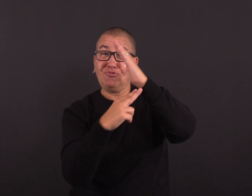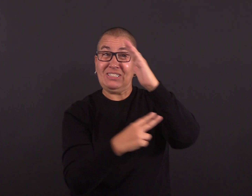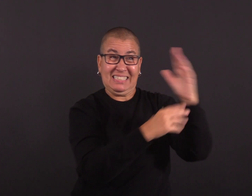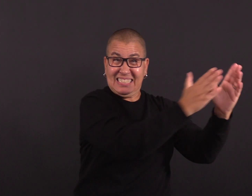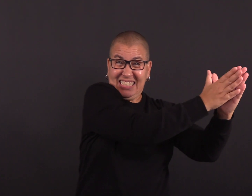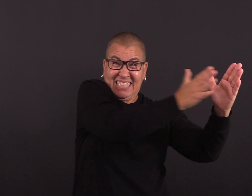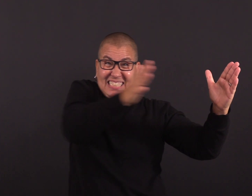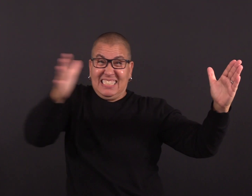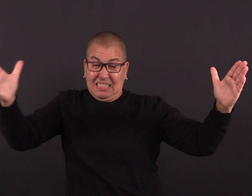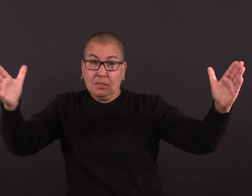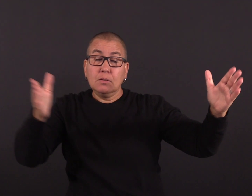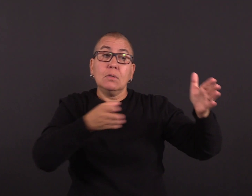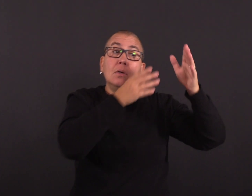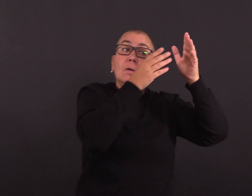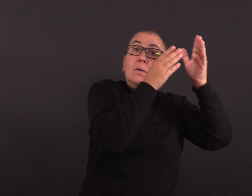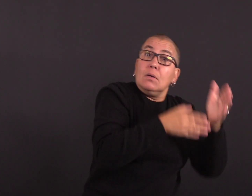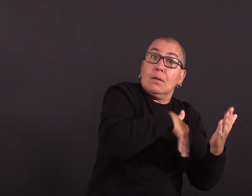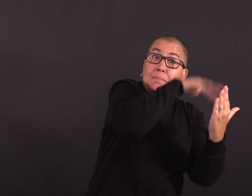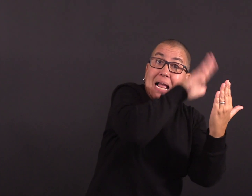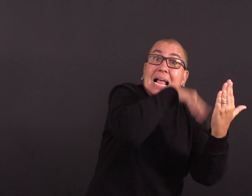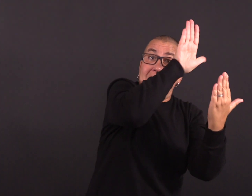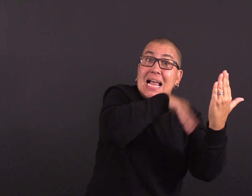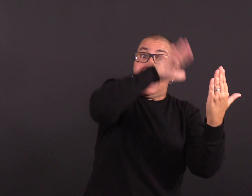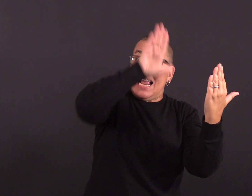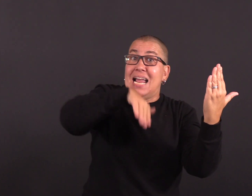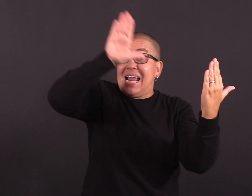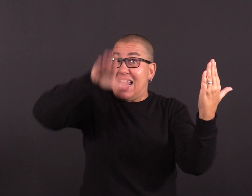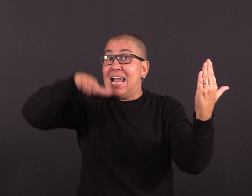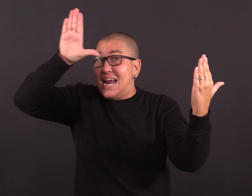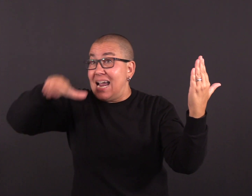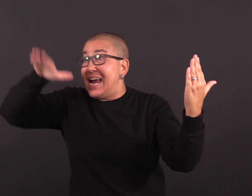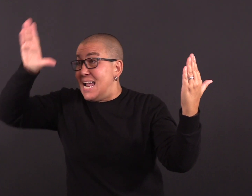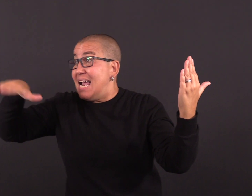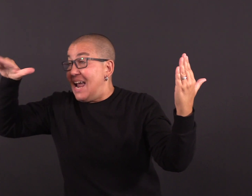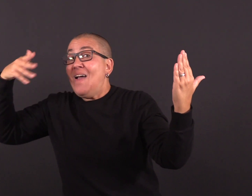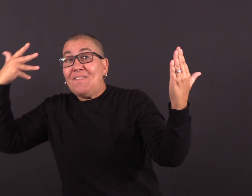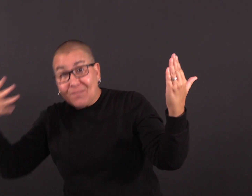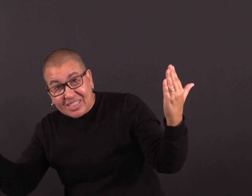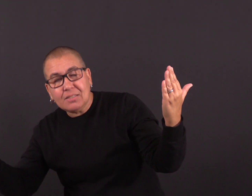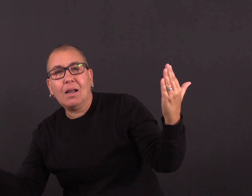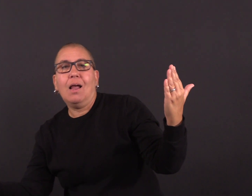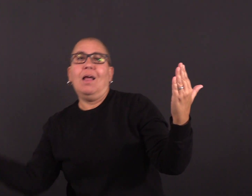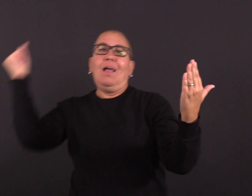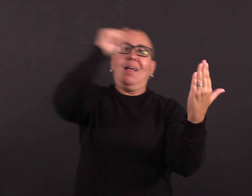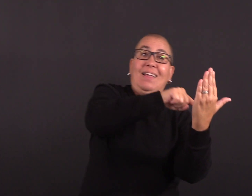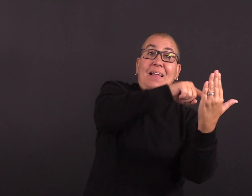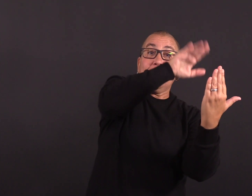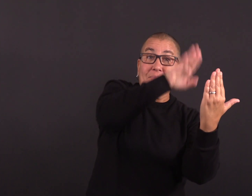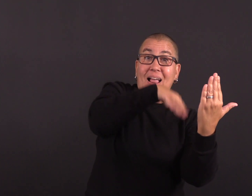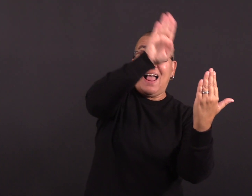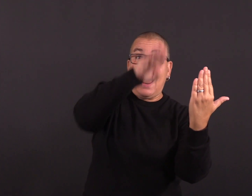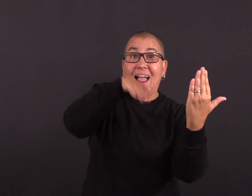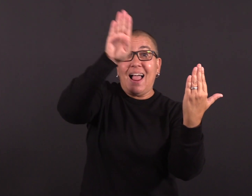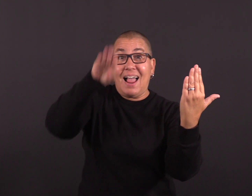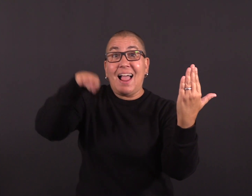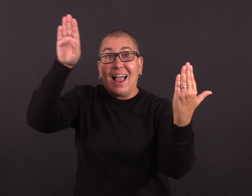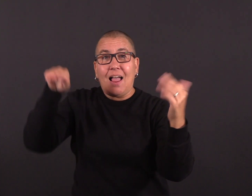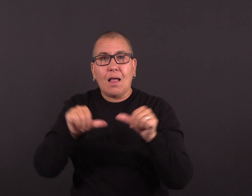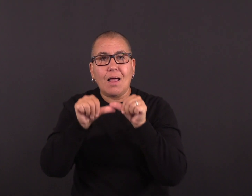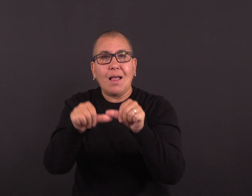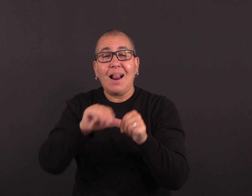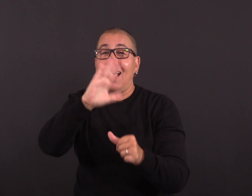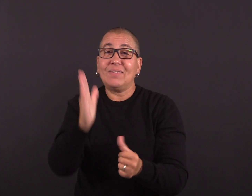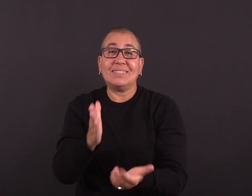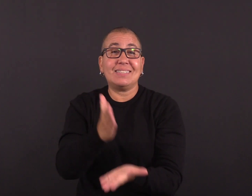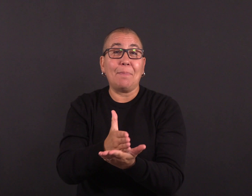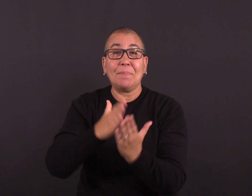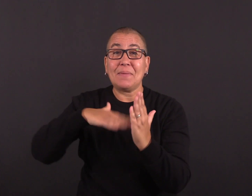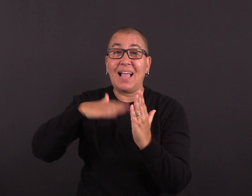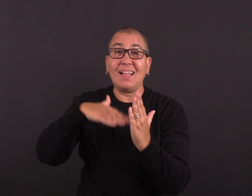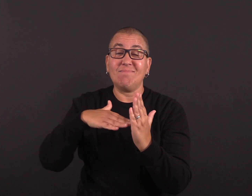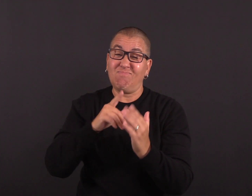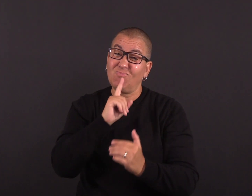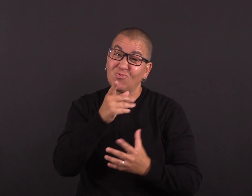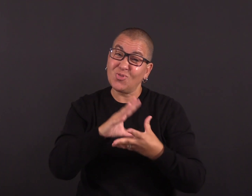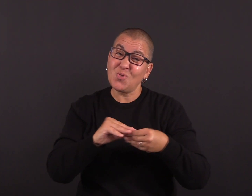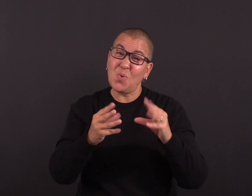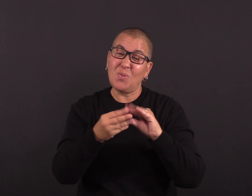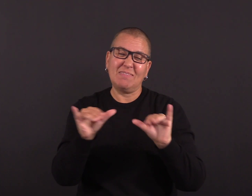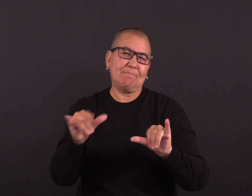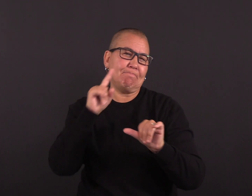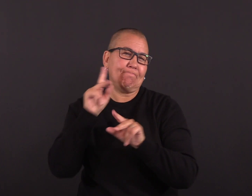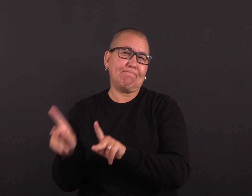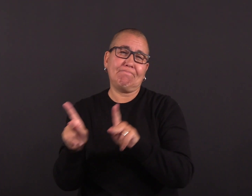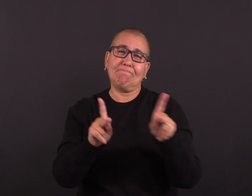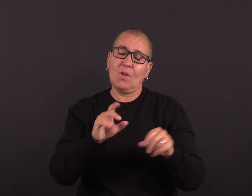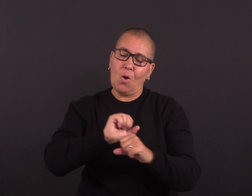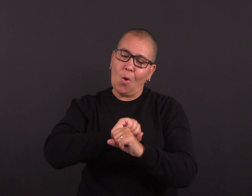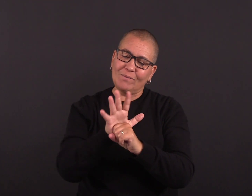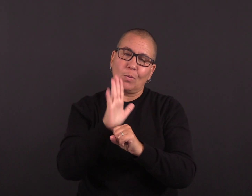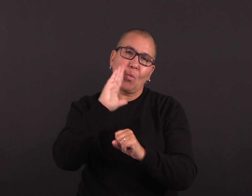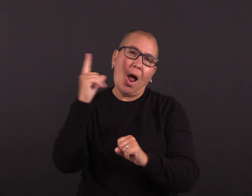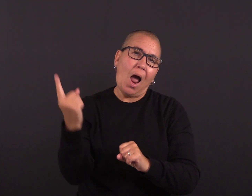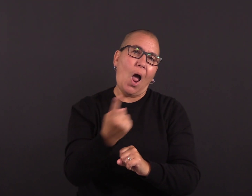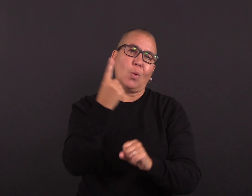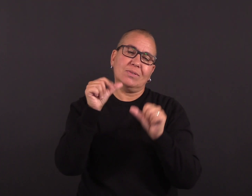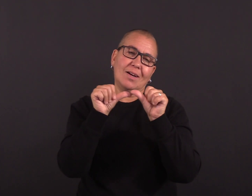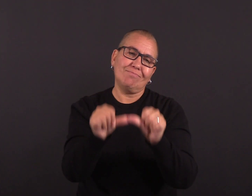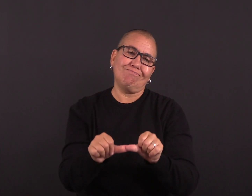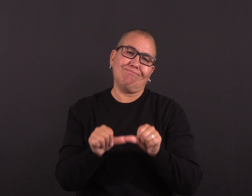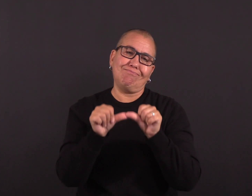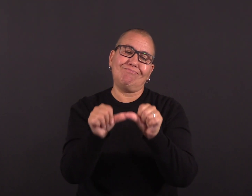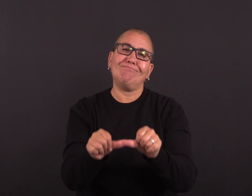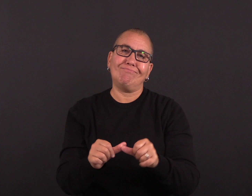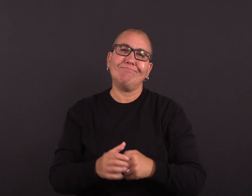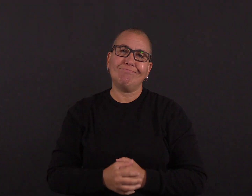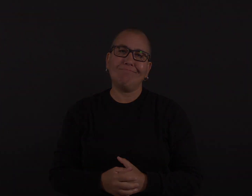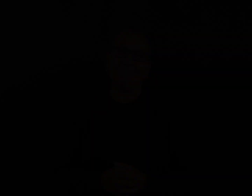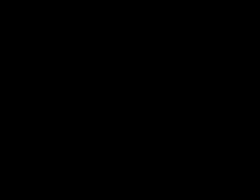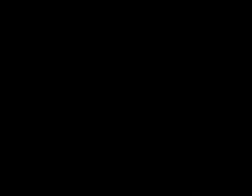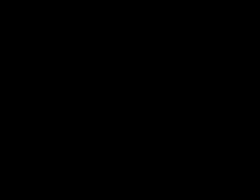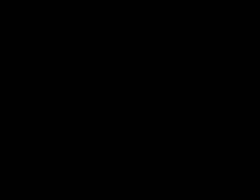You’ve finished painting it, and the minute you’re done, you’ve got to start all over again.”